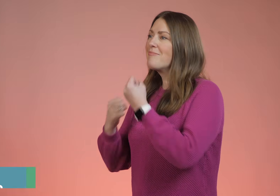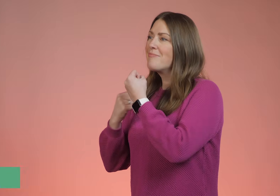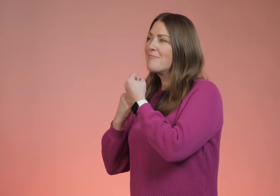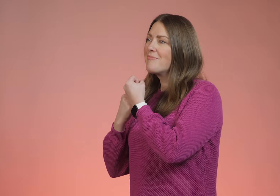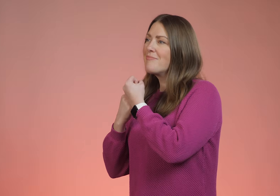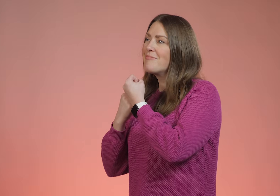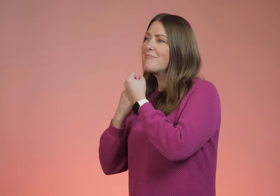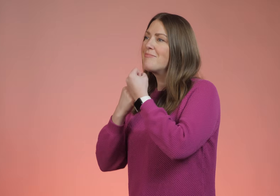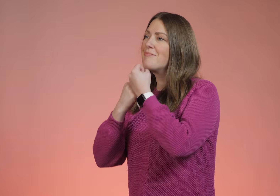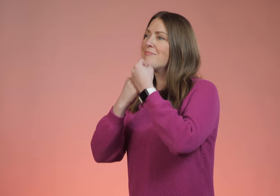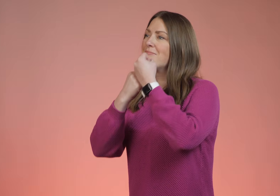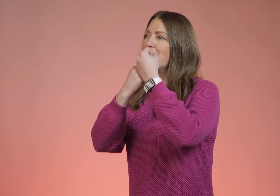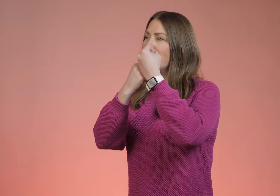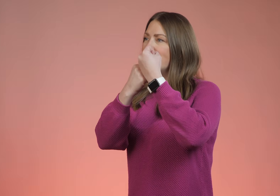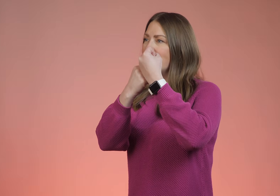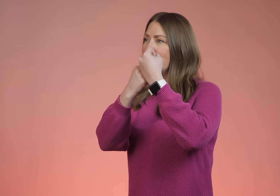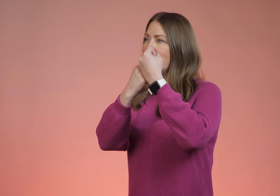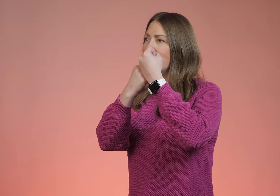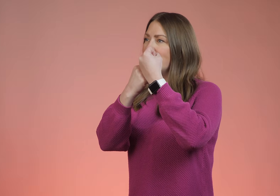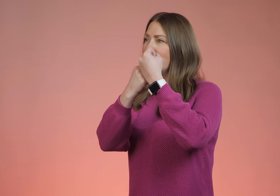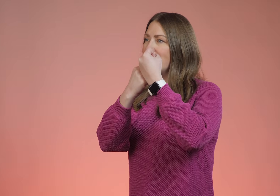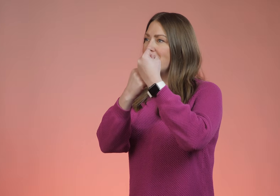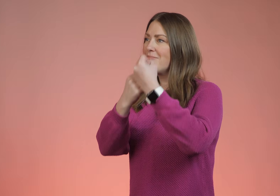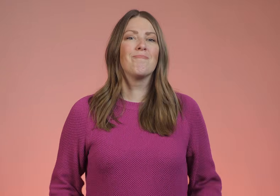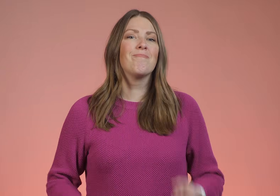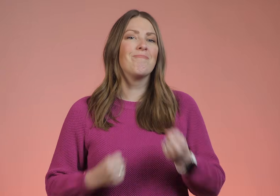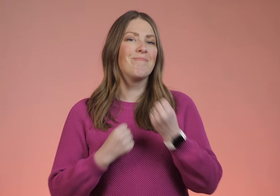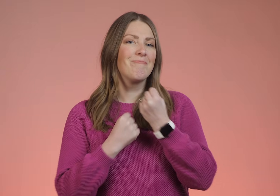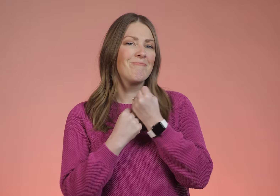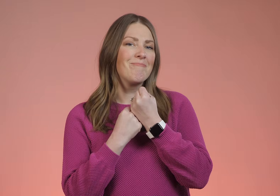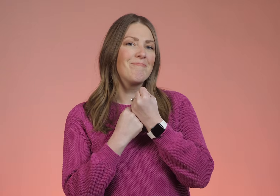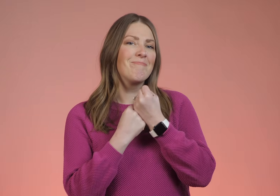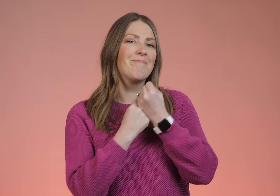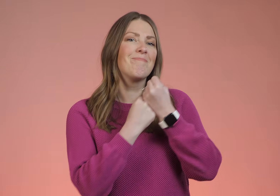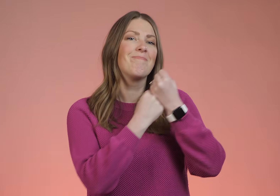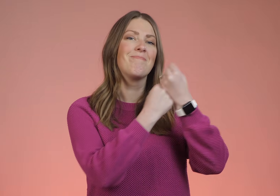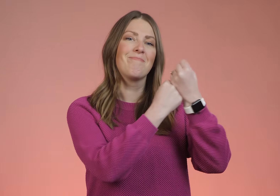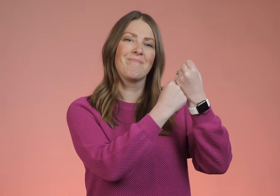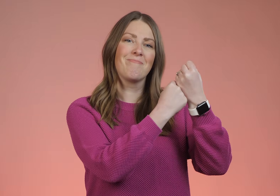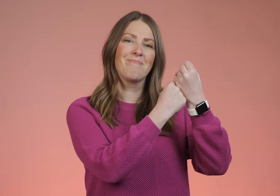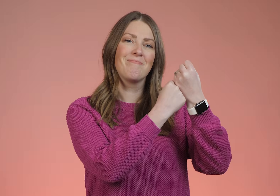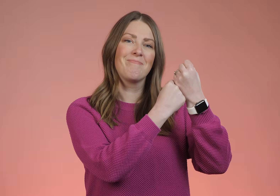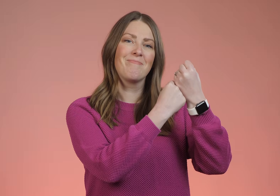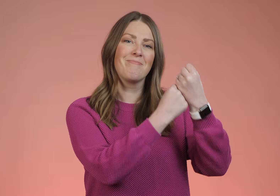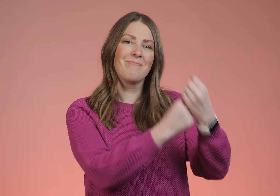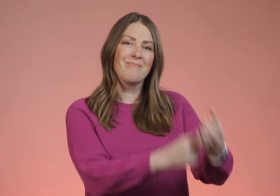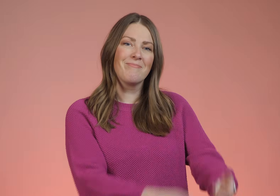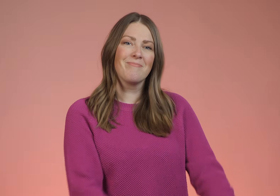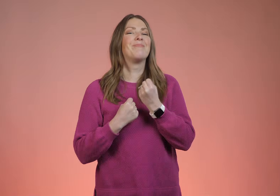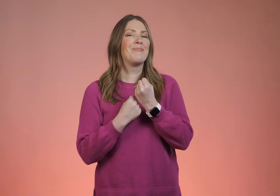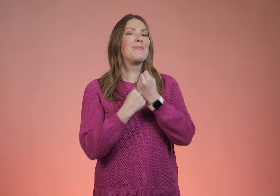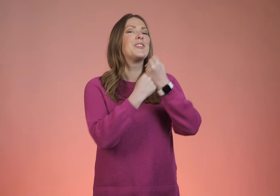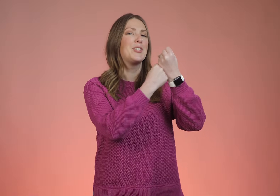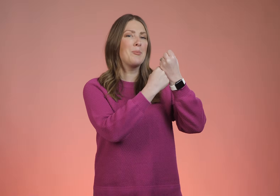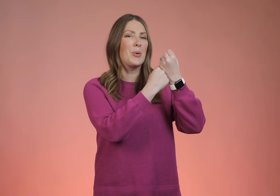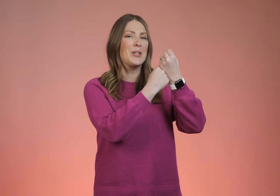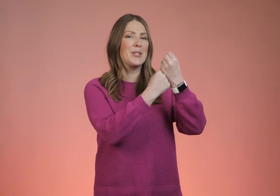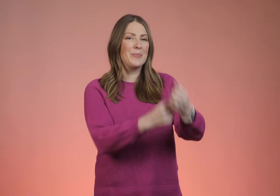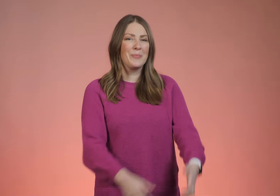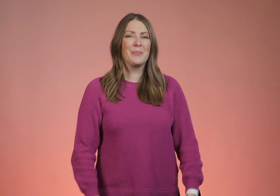Your dominant hand is pushing up your non-dominant hand supporting it. Support.